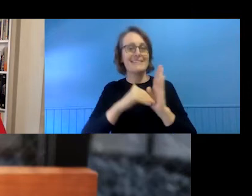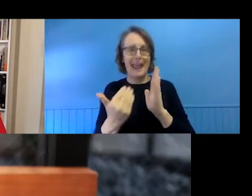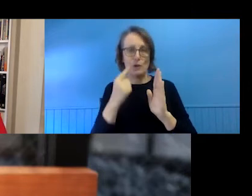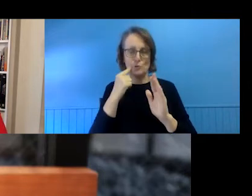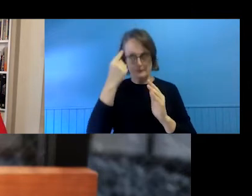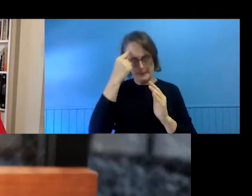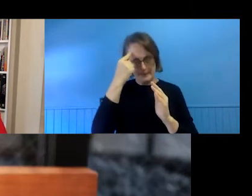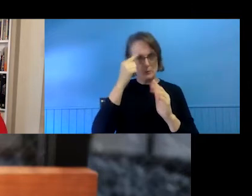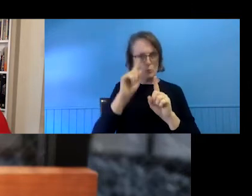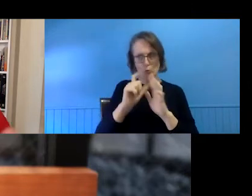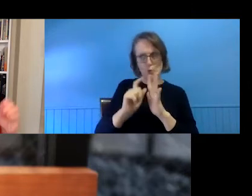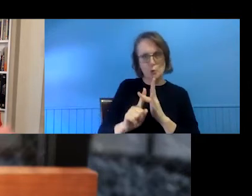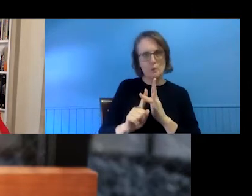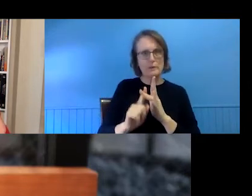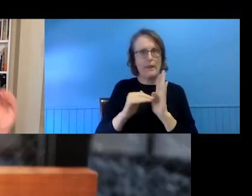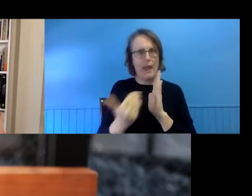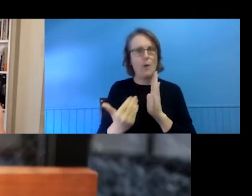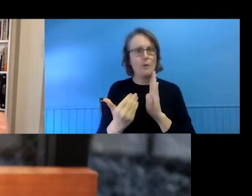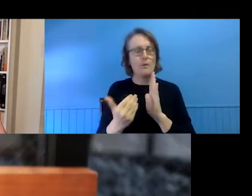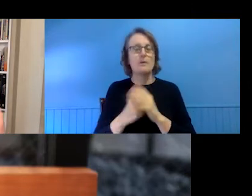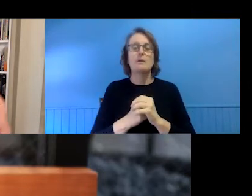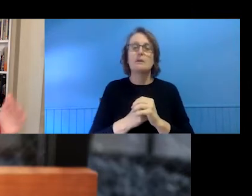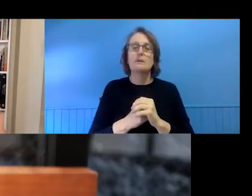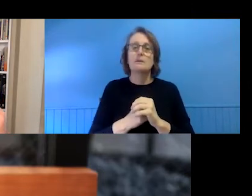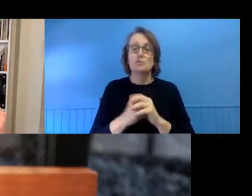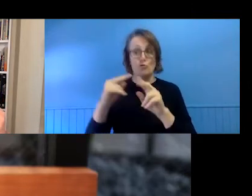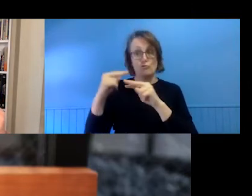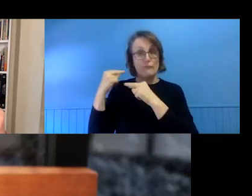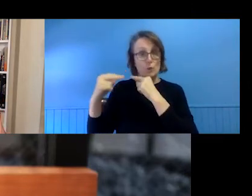relationships. So when you're going through this audit that I'm about to